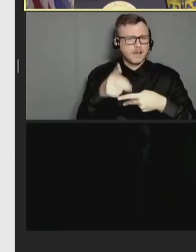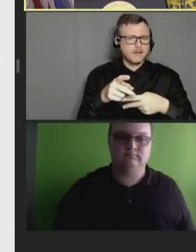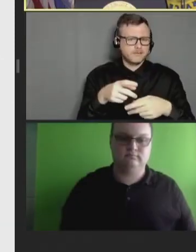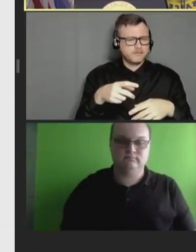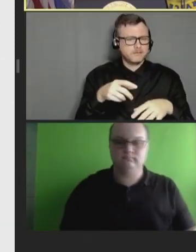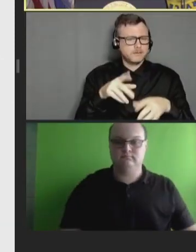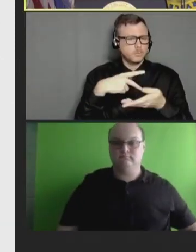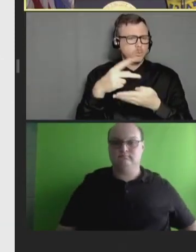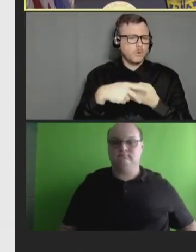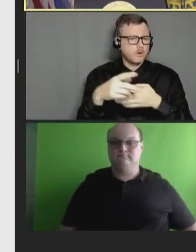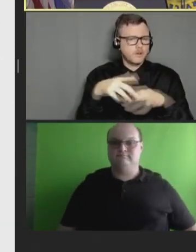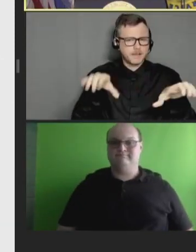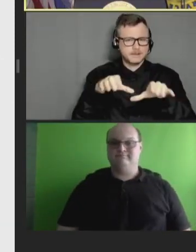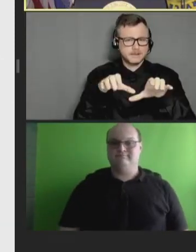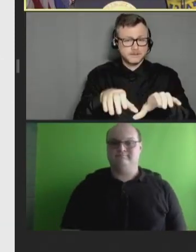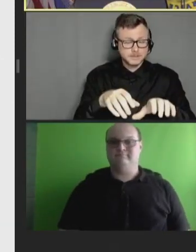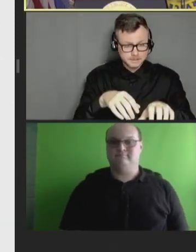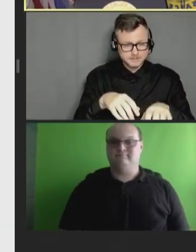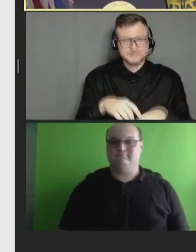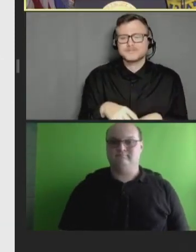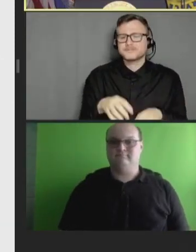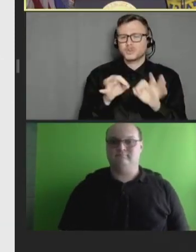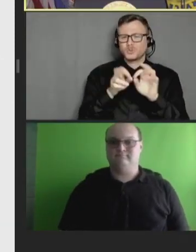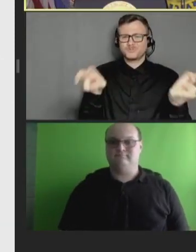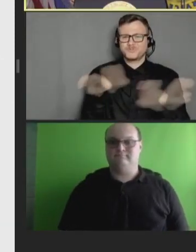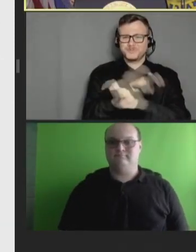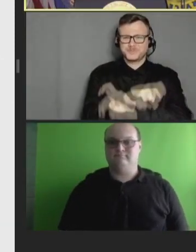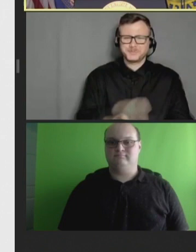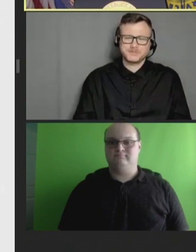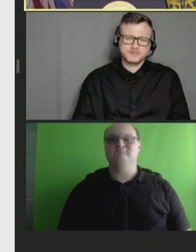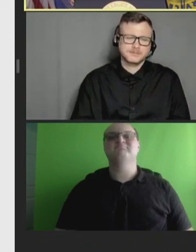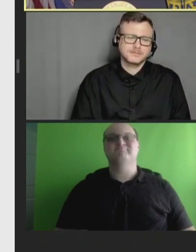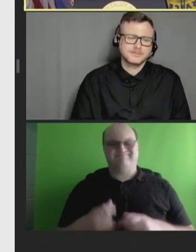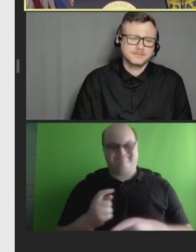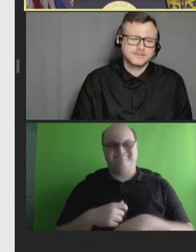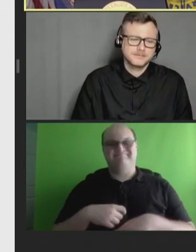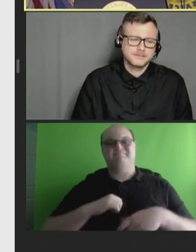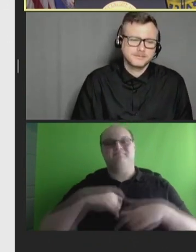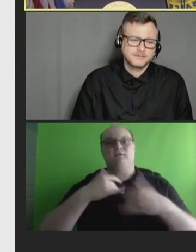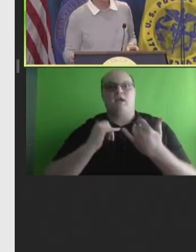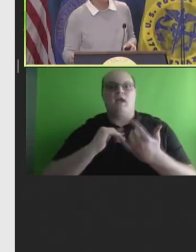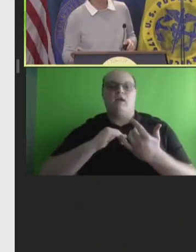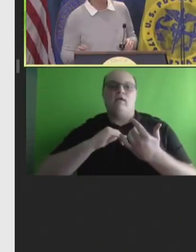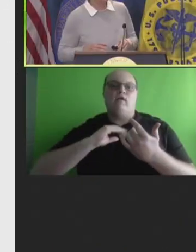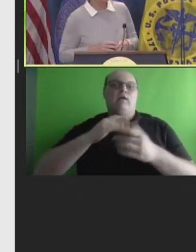So, I just wanted to talk a little bit about the environment with immunization programs right now.